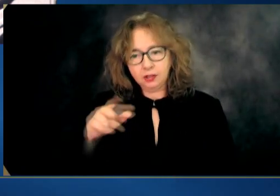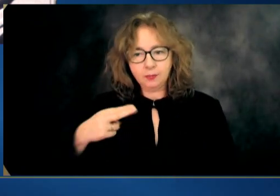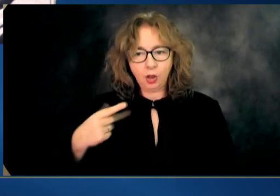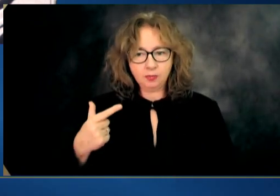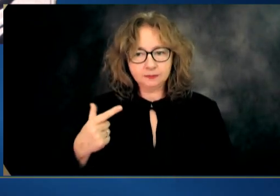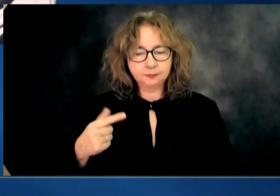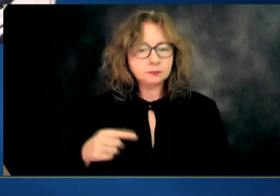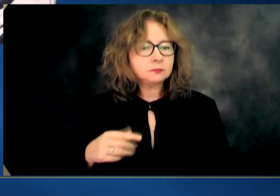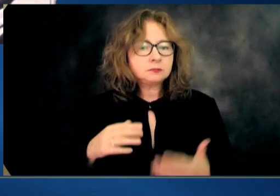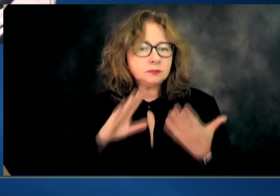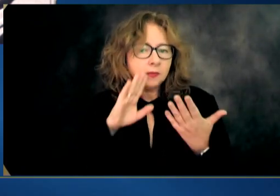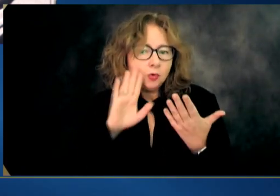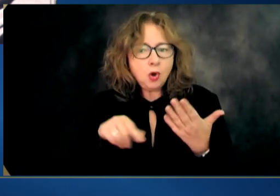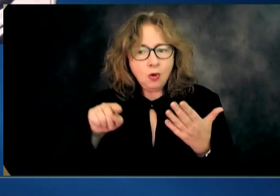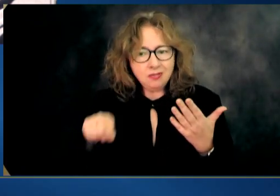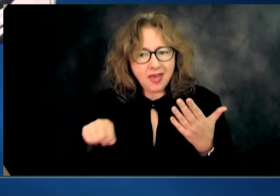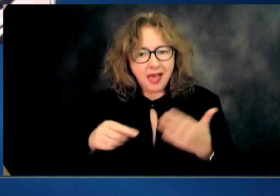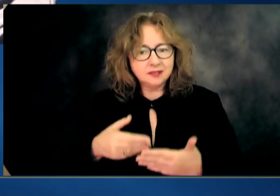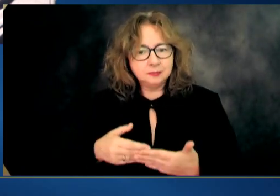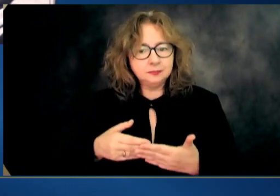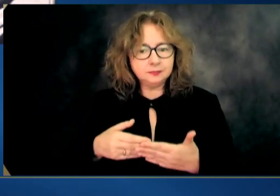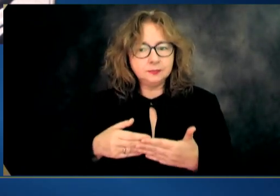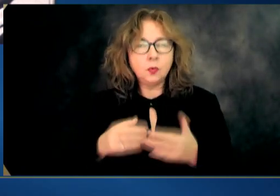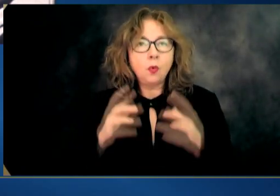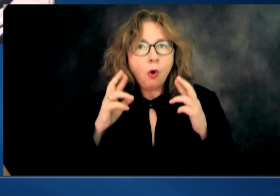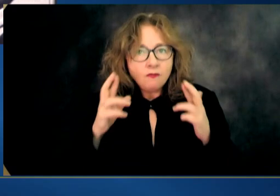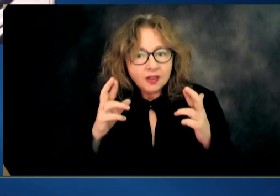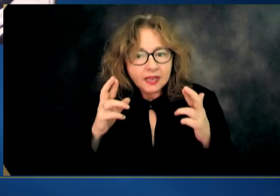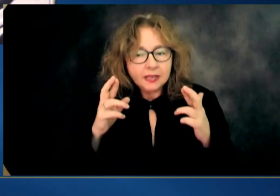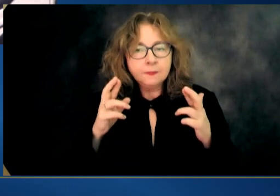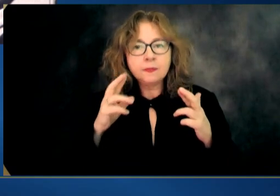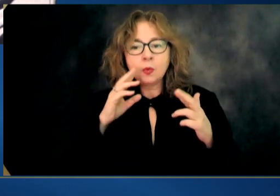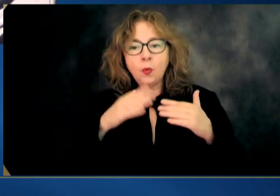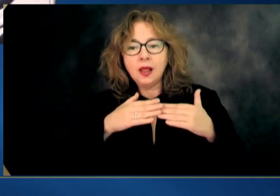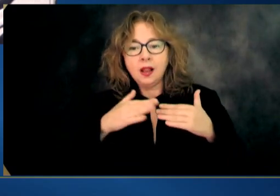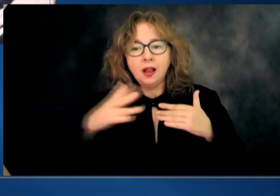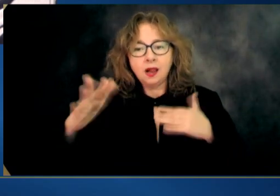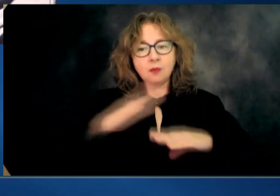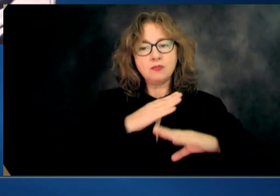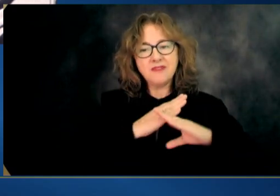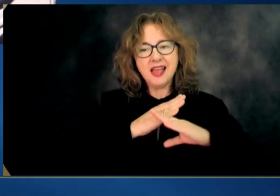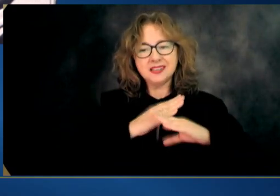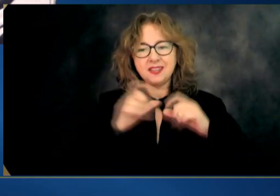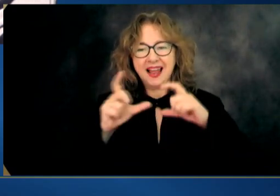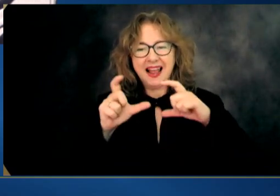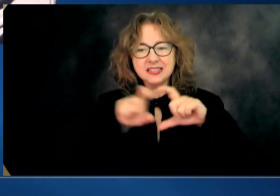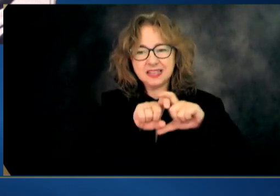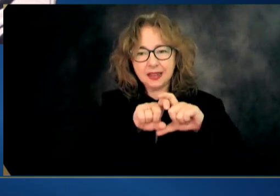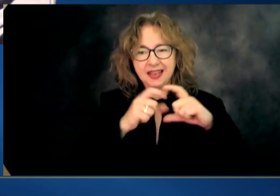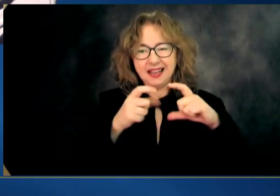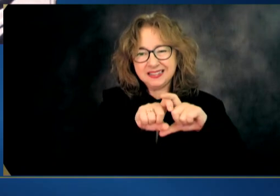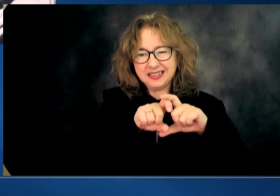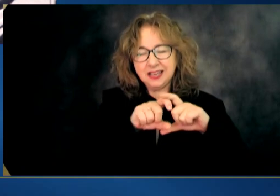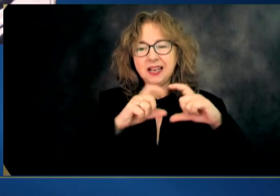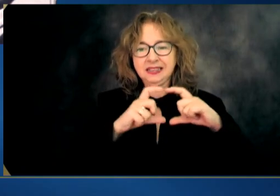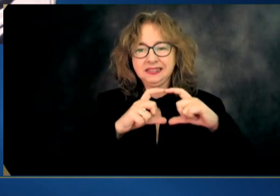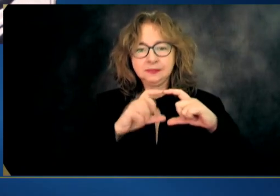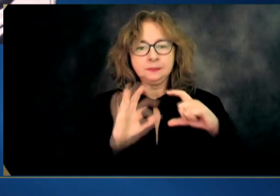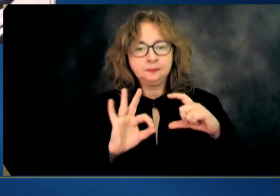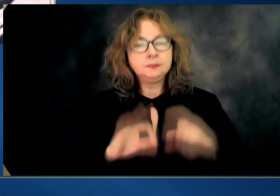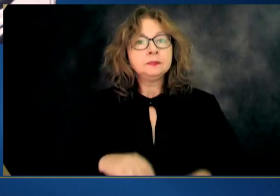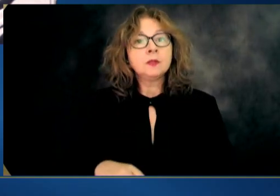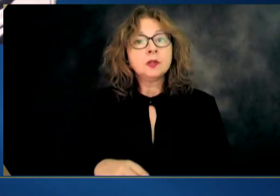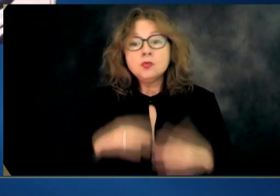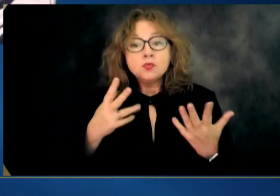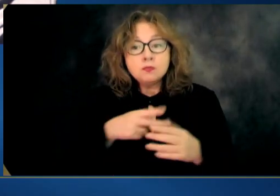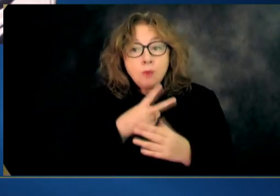that will hopefully prevent sickling. And so what we have seen with both of these therapies,